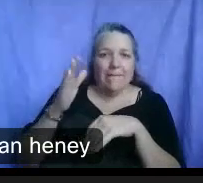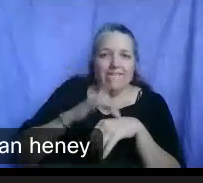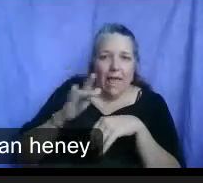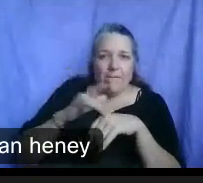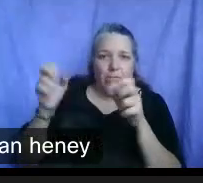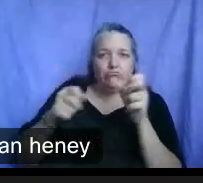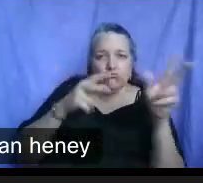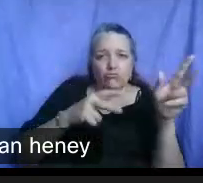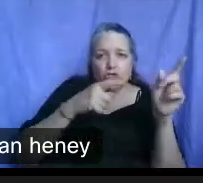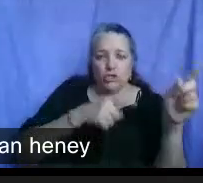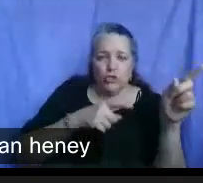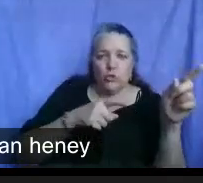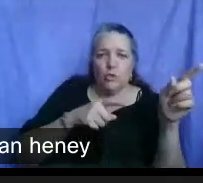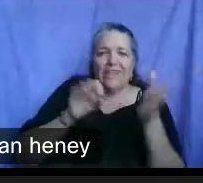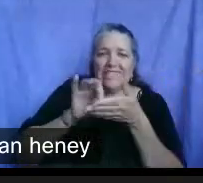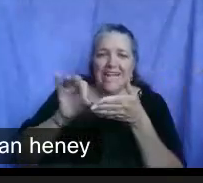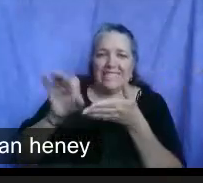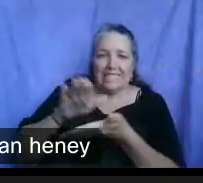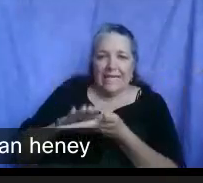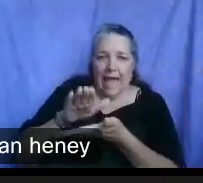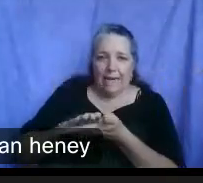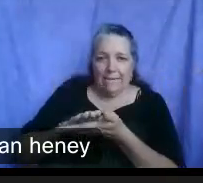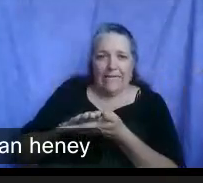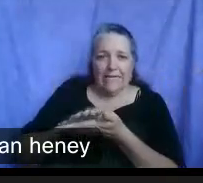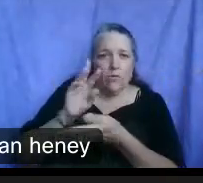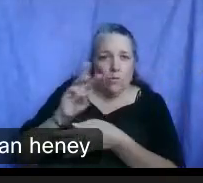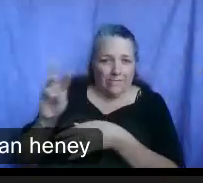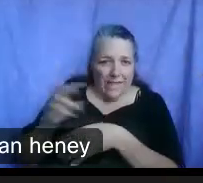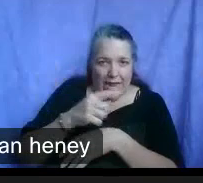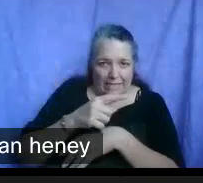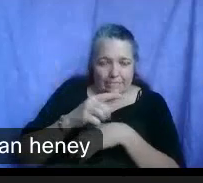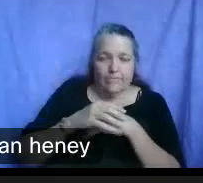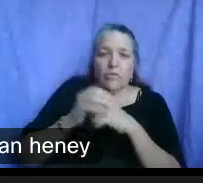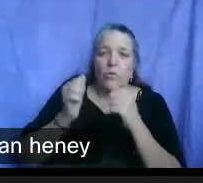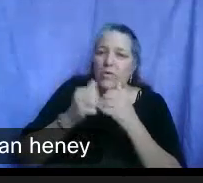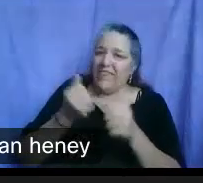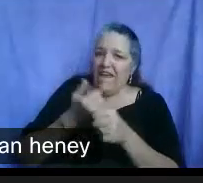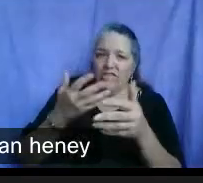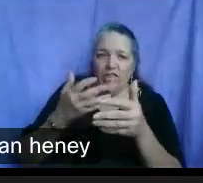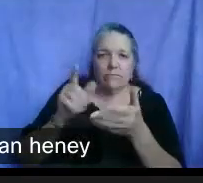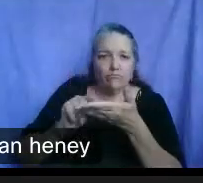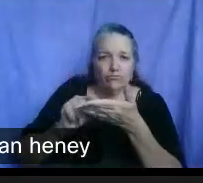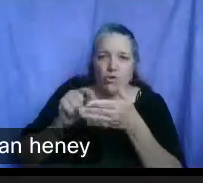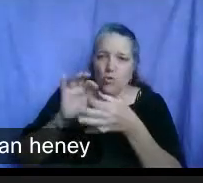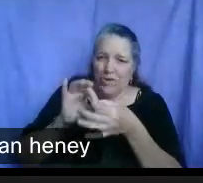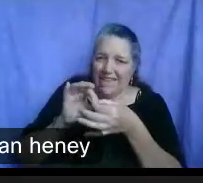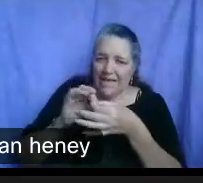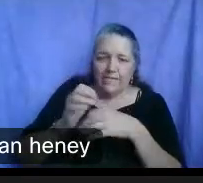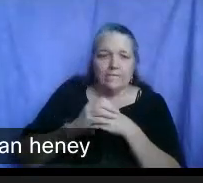Academy site with all supplemental materials relating to the webinar. In terms of how to ask